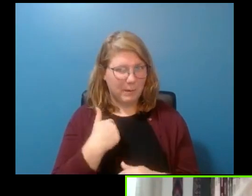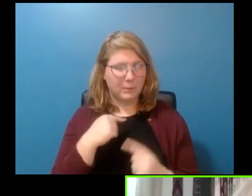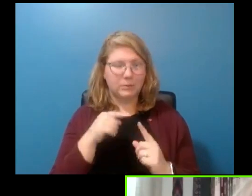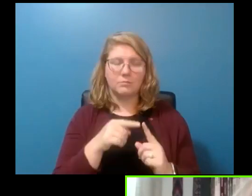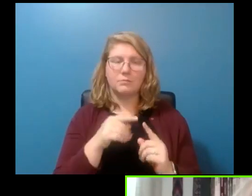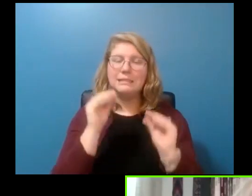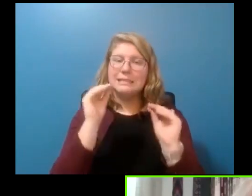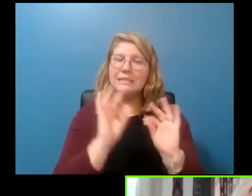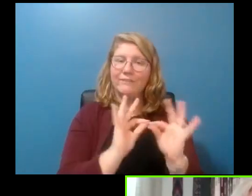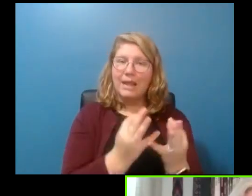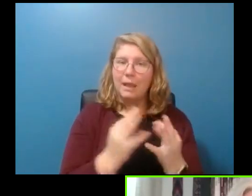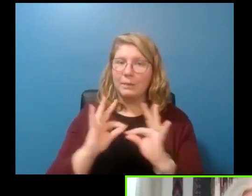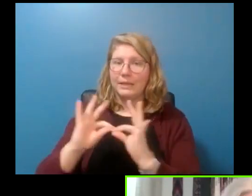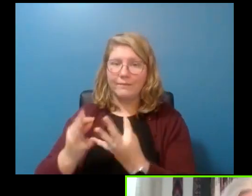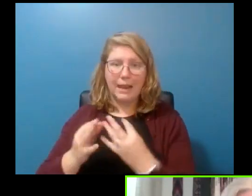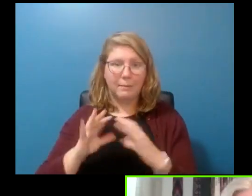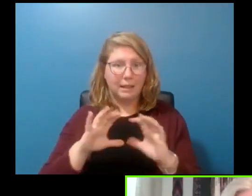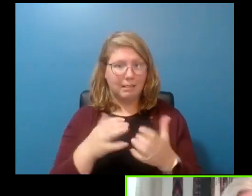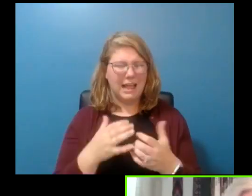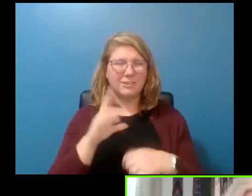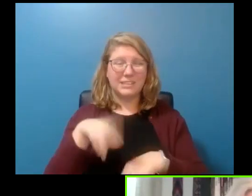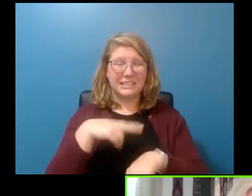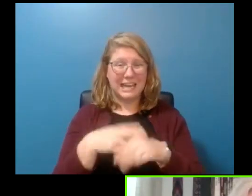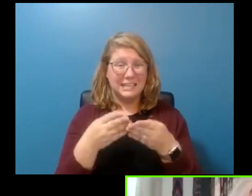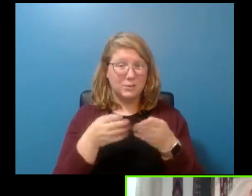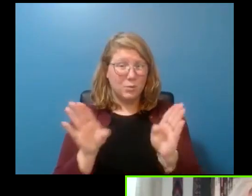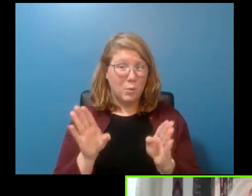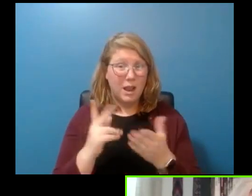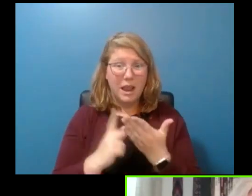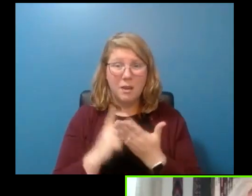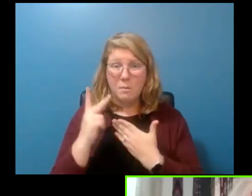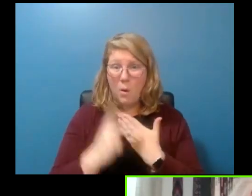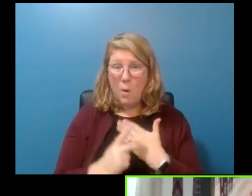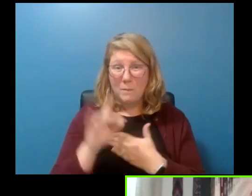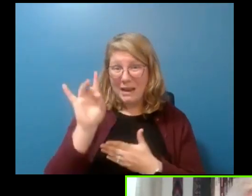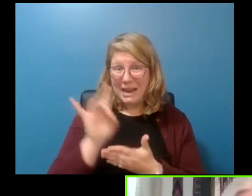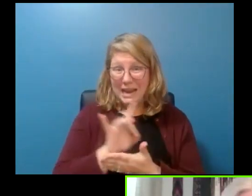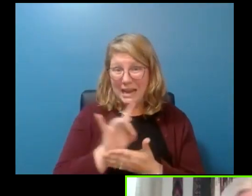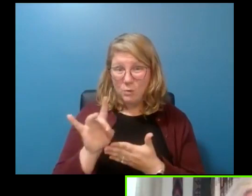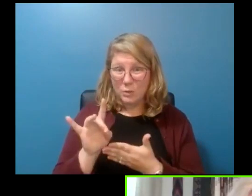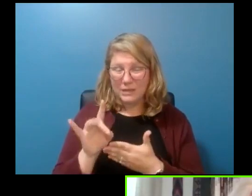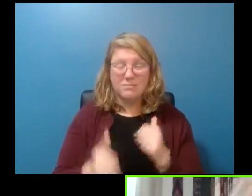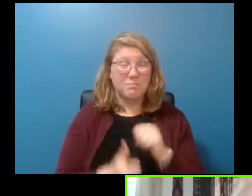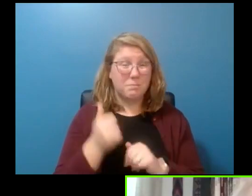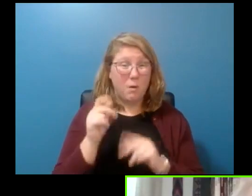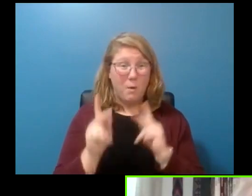act. It allows especially young people with mental illness get insurance they need, because